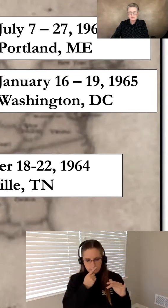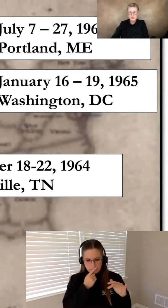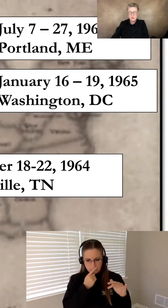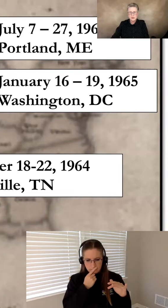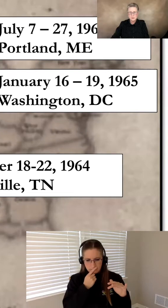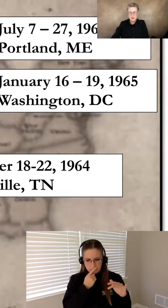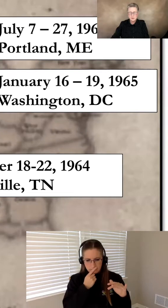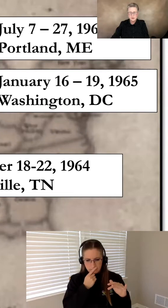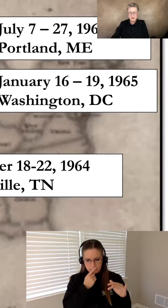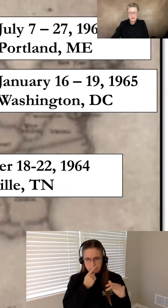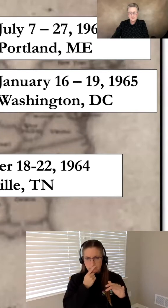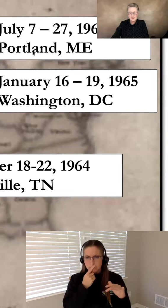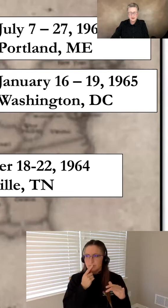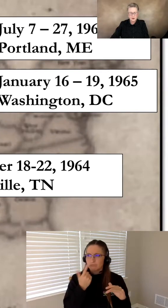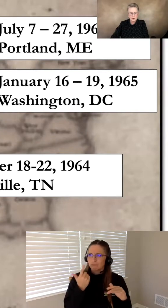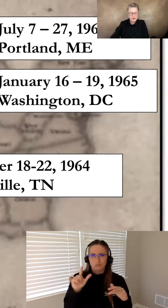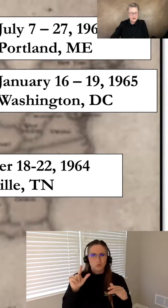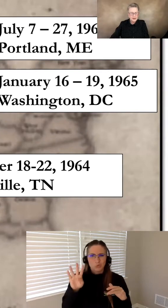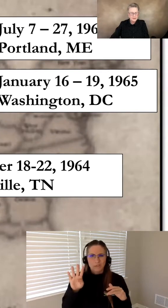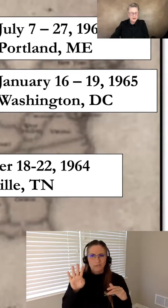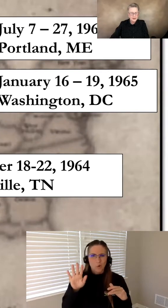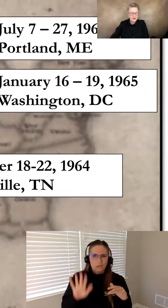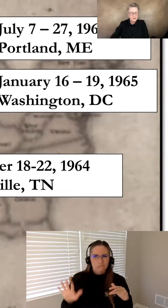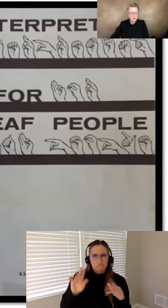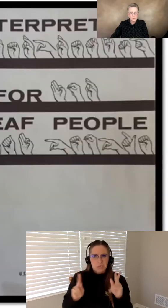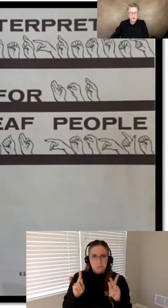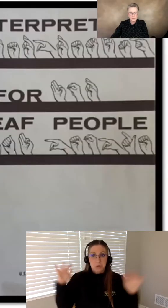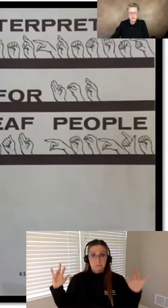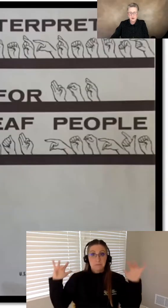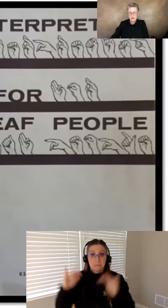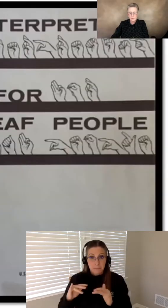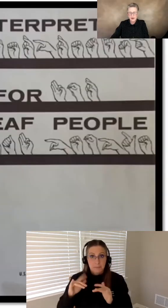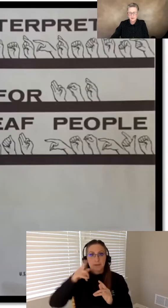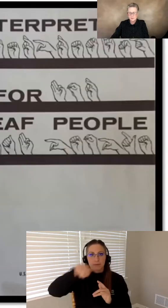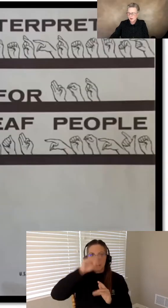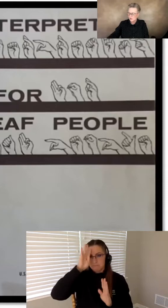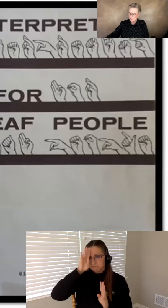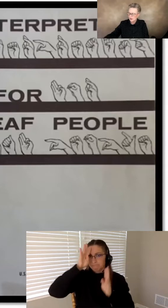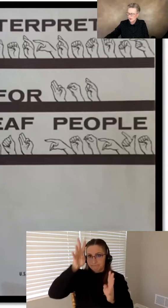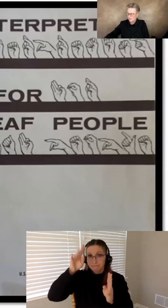two dozen people that came together and they came up with the Governor Baxter Manual and